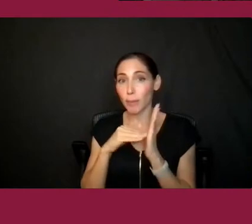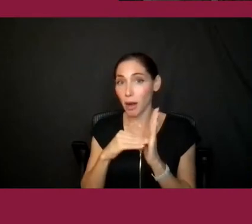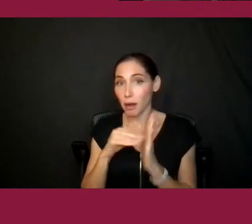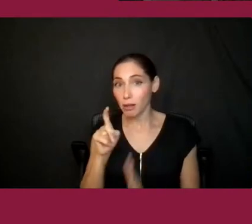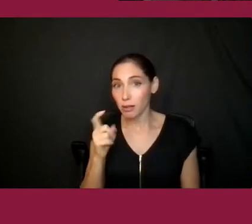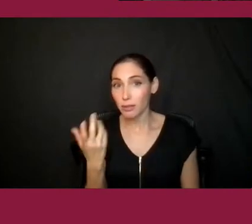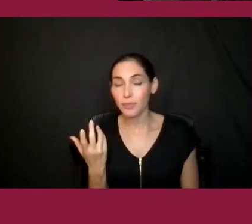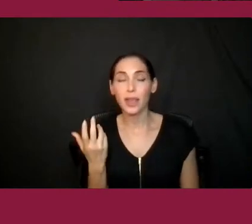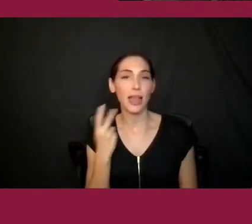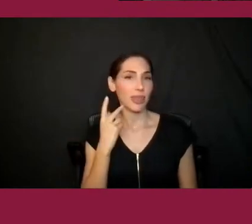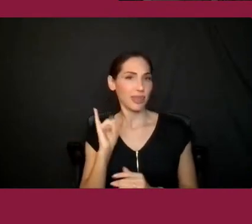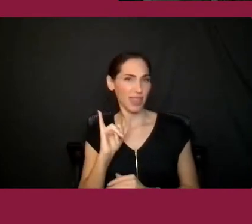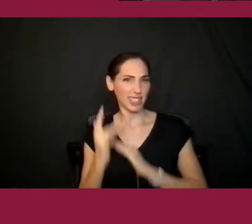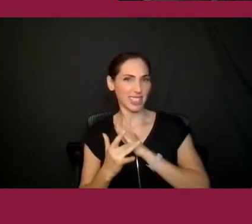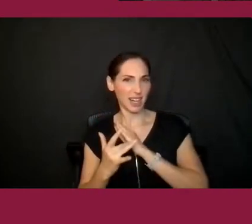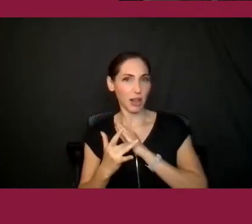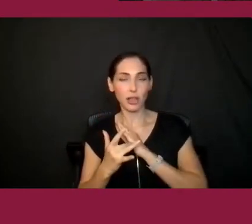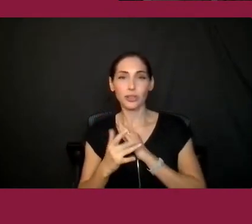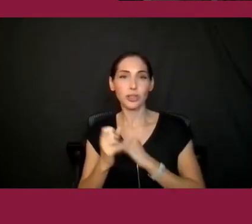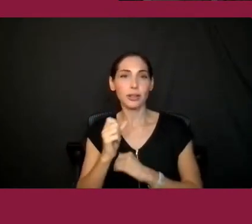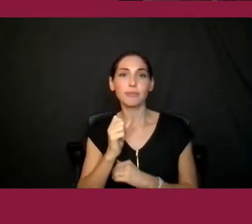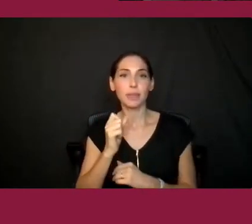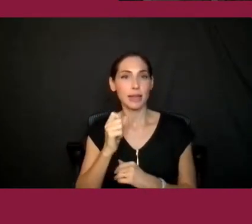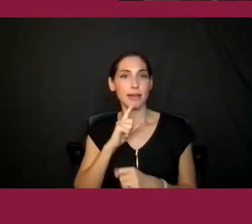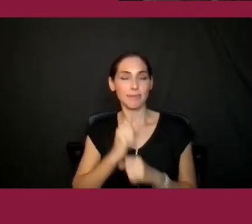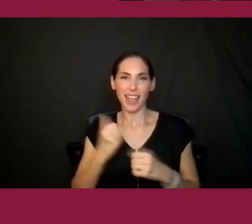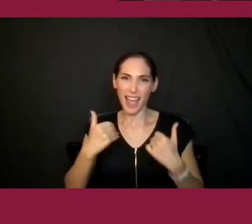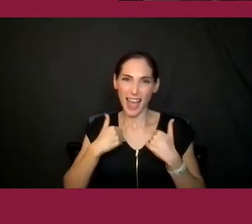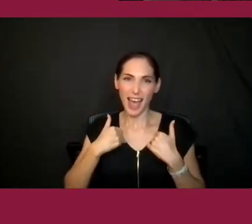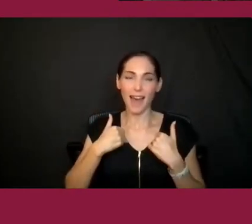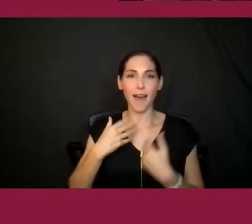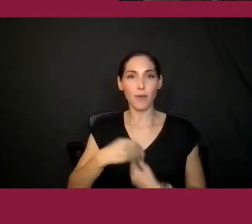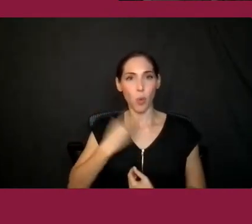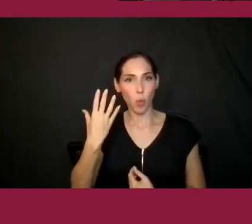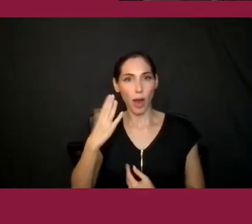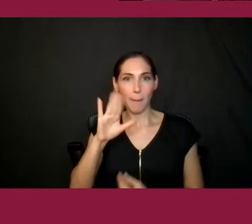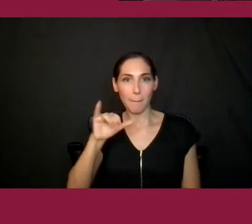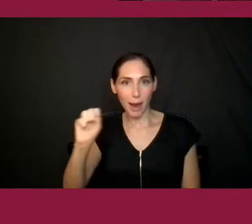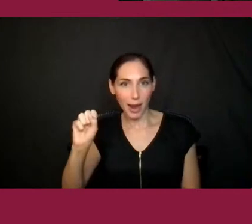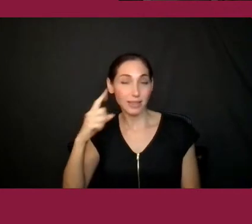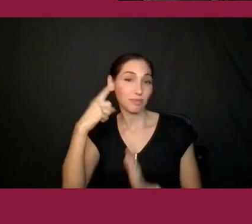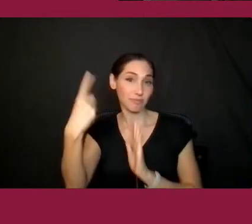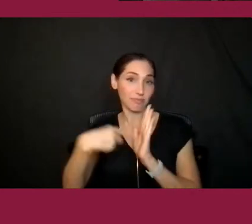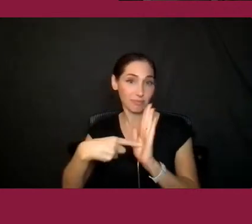This is a technology that is not immune to Eurocentric bias. An example is that Chat GPT currently ranks black